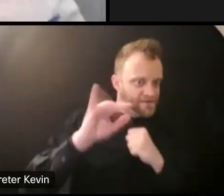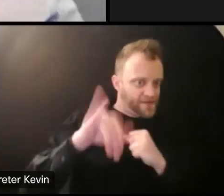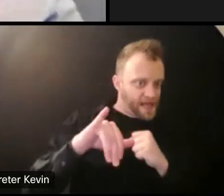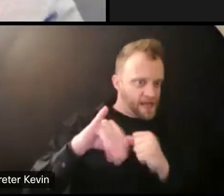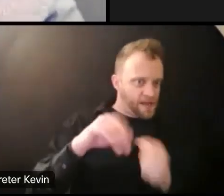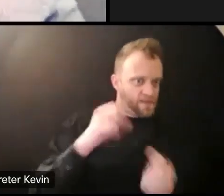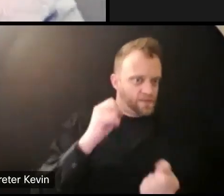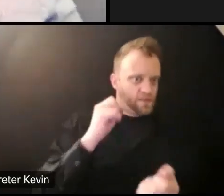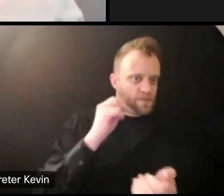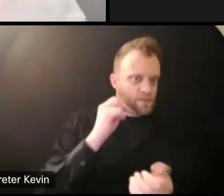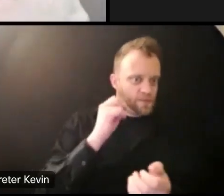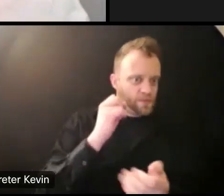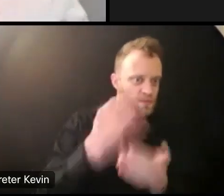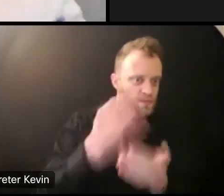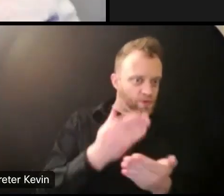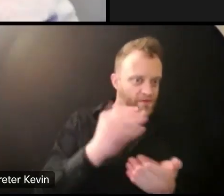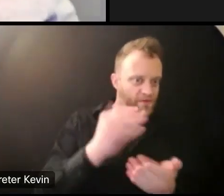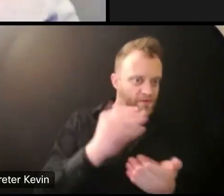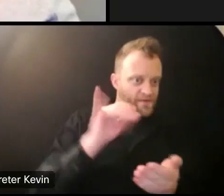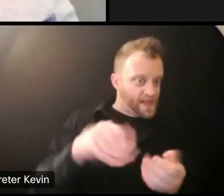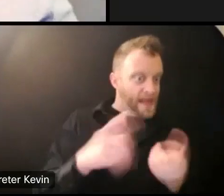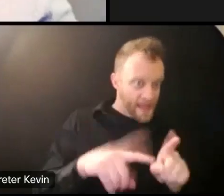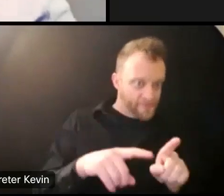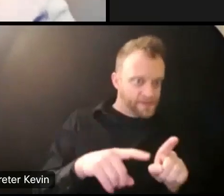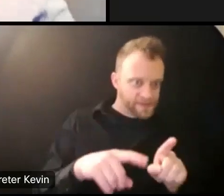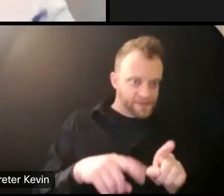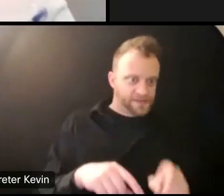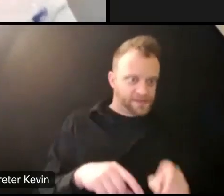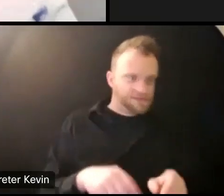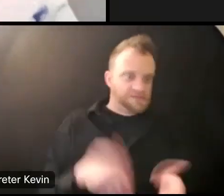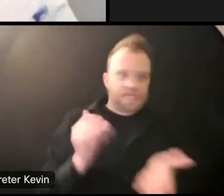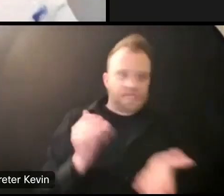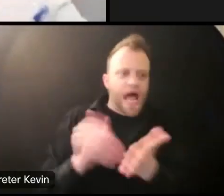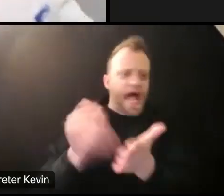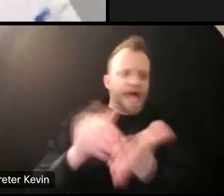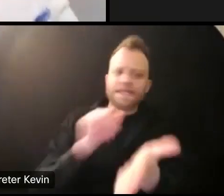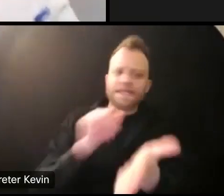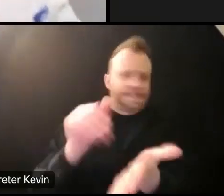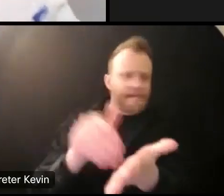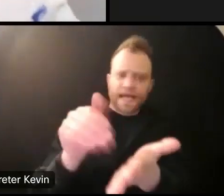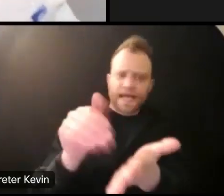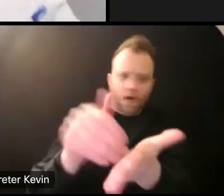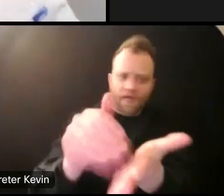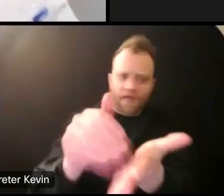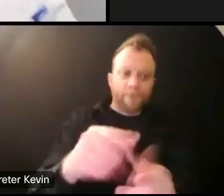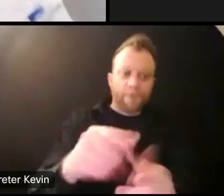campaign. It happens. It doesn't happen often, but it happens. So yes, you want to be as specific